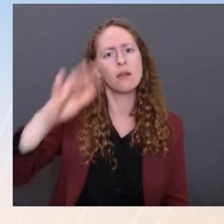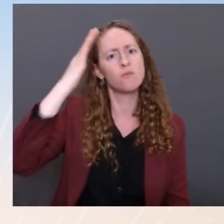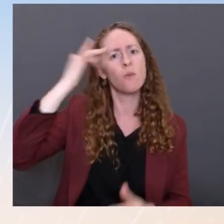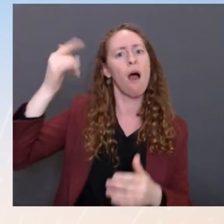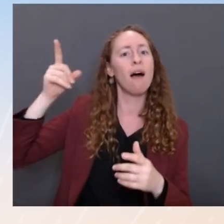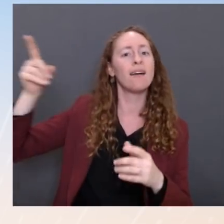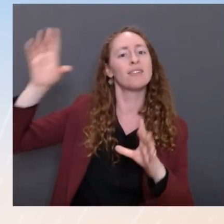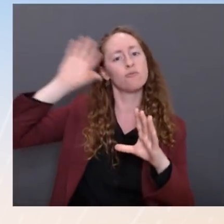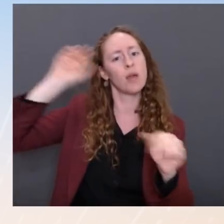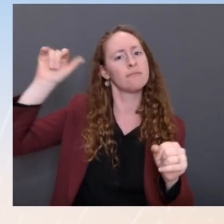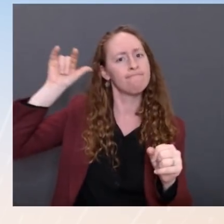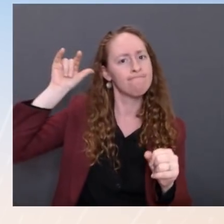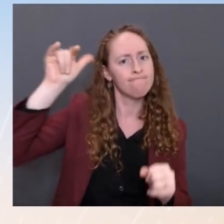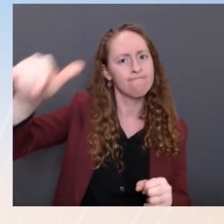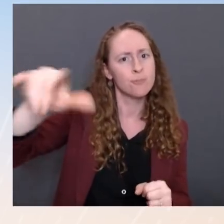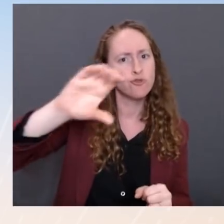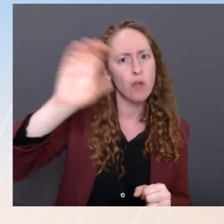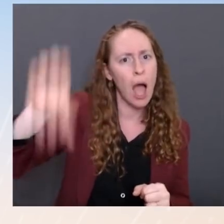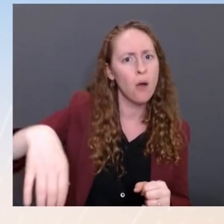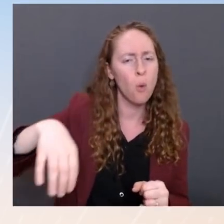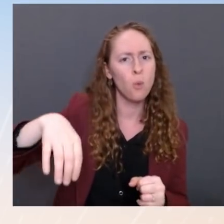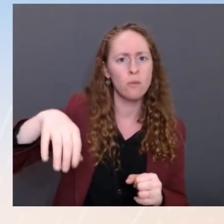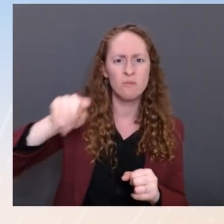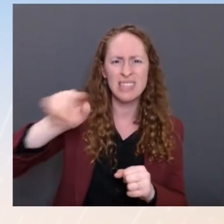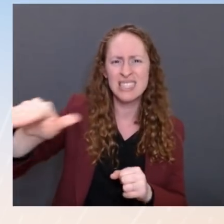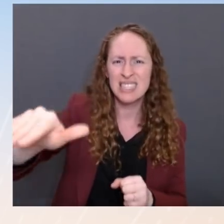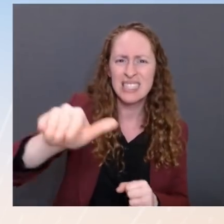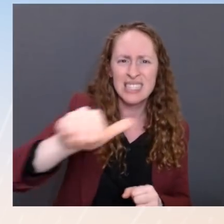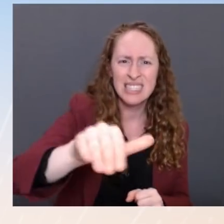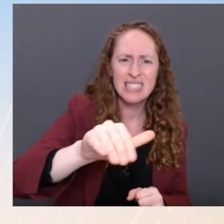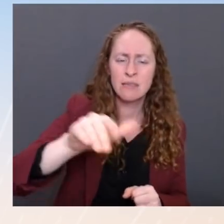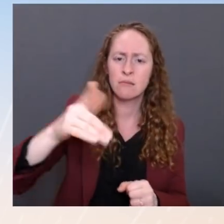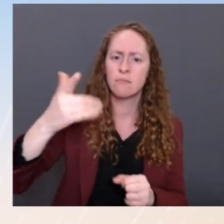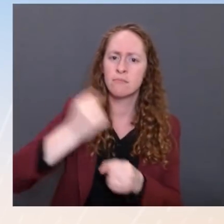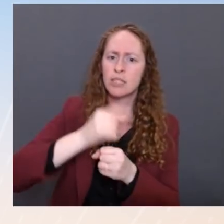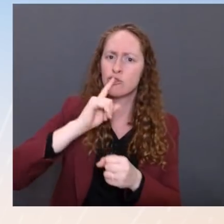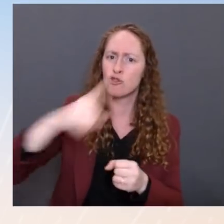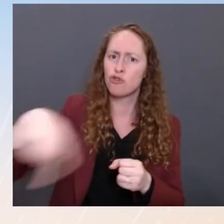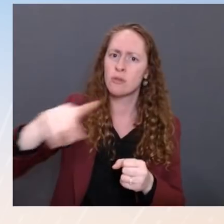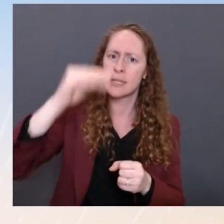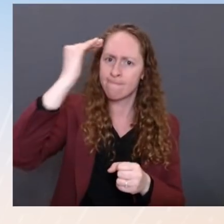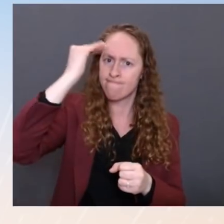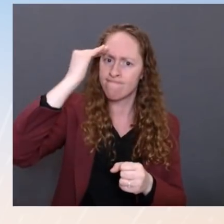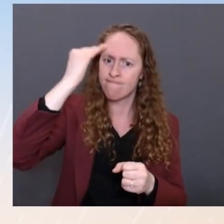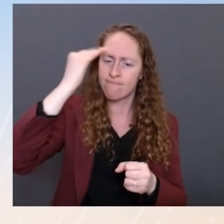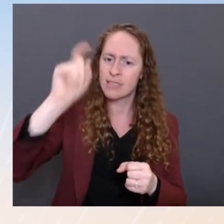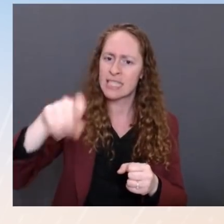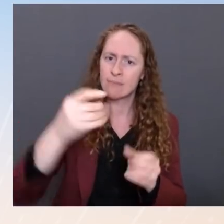we're taking to increase supply of grains and wheat here in the United States to address exactly this issue. And we are far and away